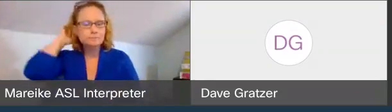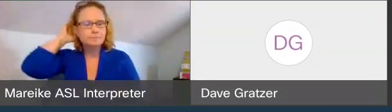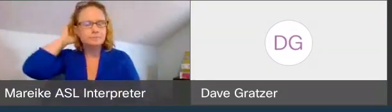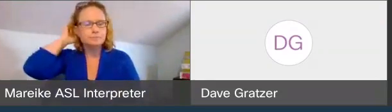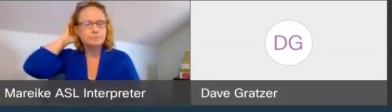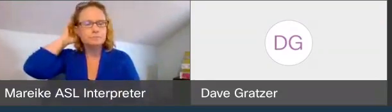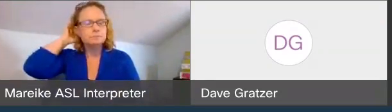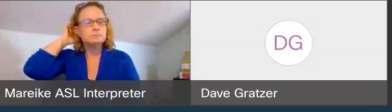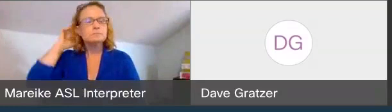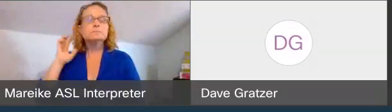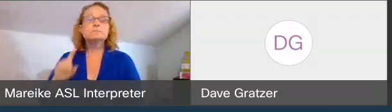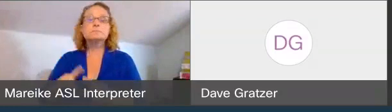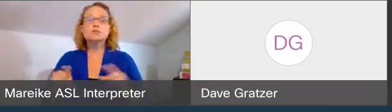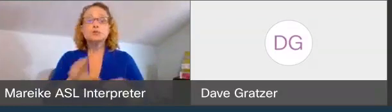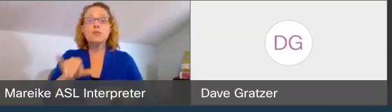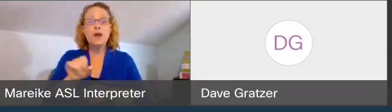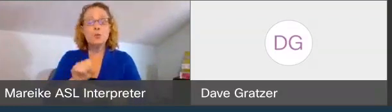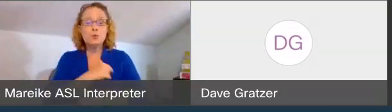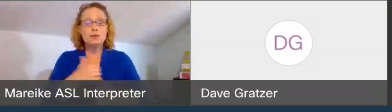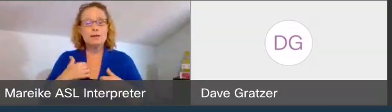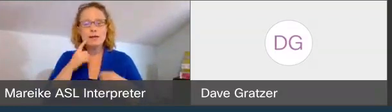So in order to do this work, we have a variety of